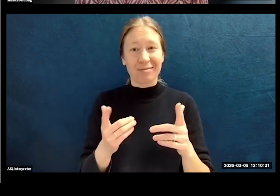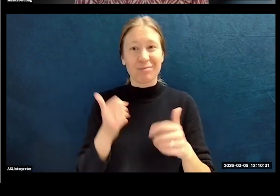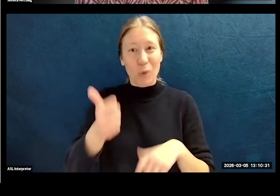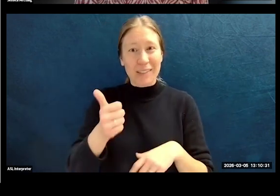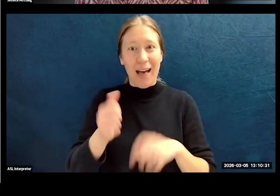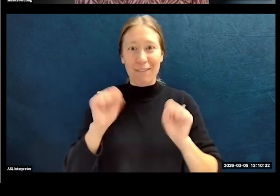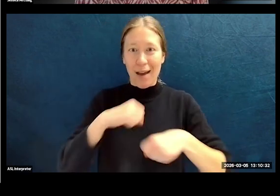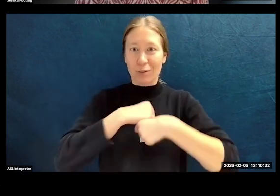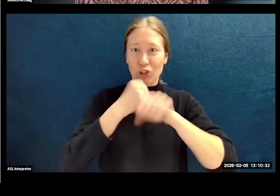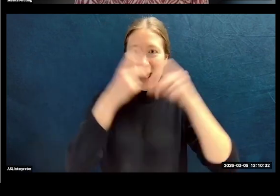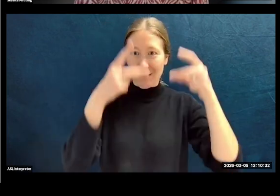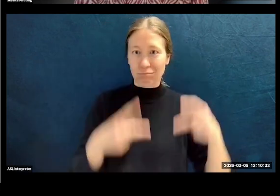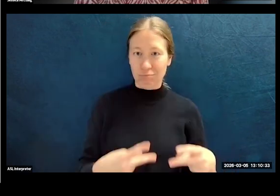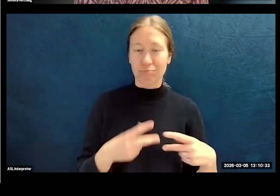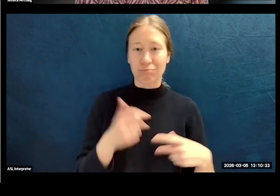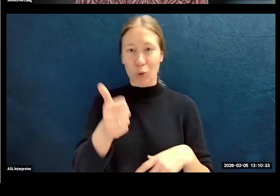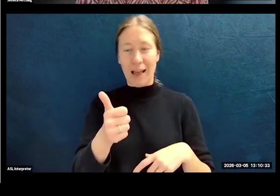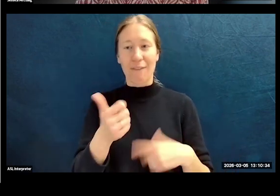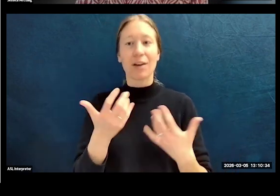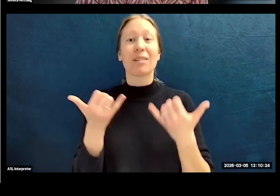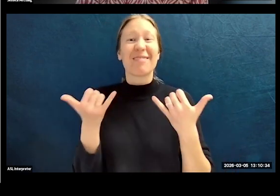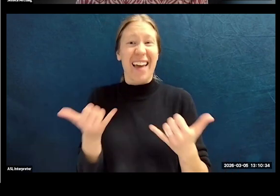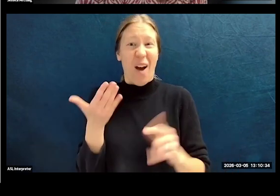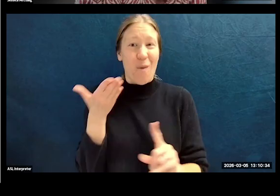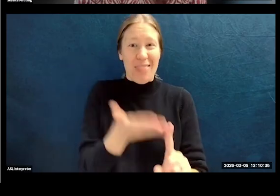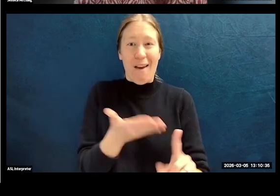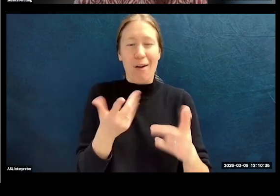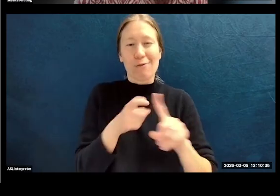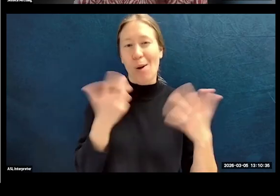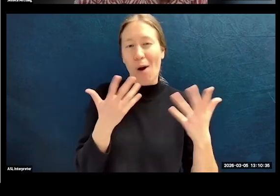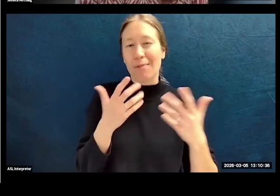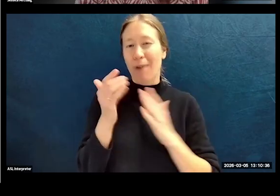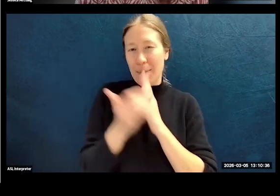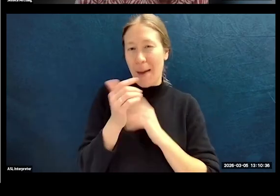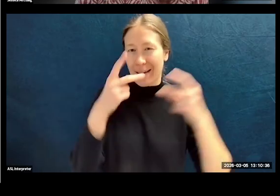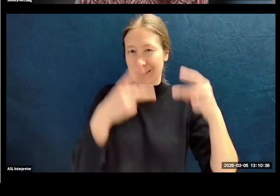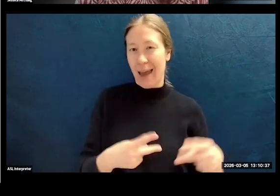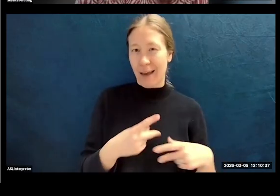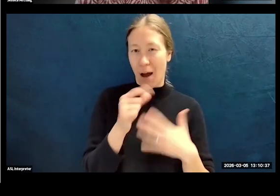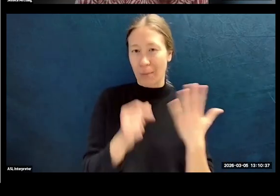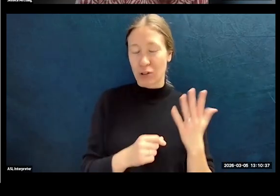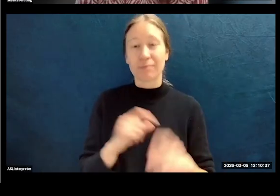But what's presently is the result of an auto-tagging function. The second thing that came in through the Q&A